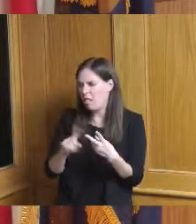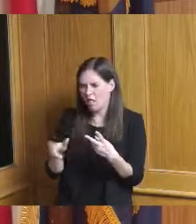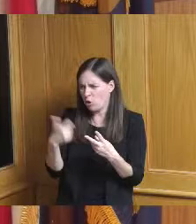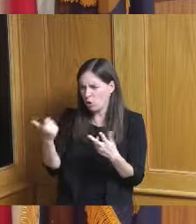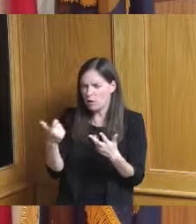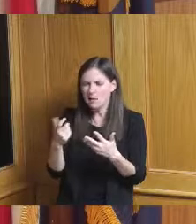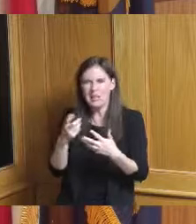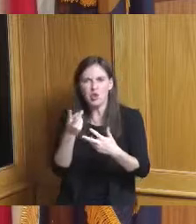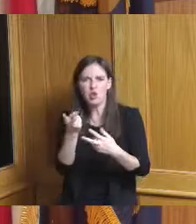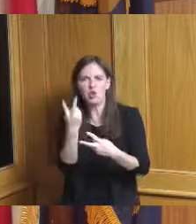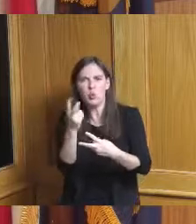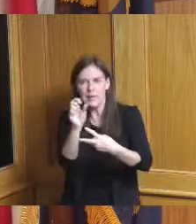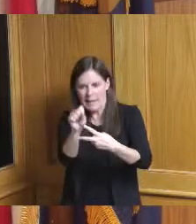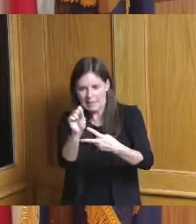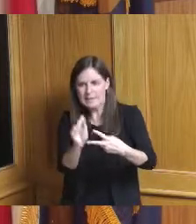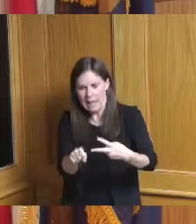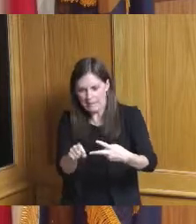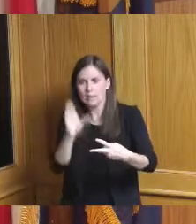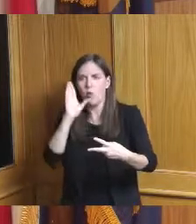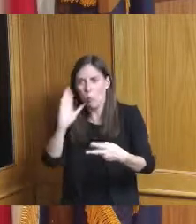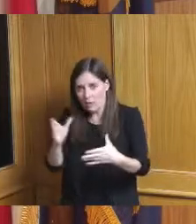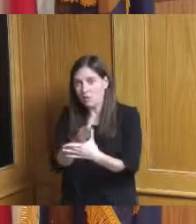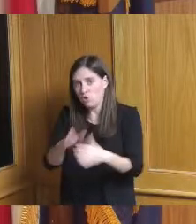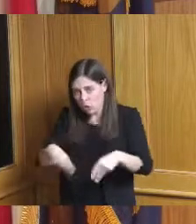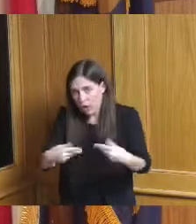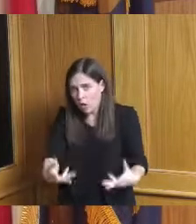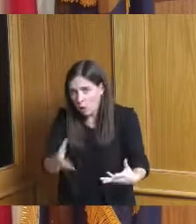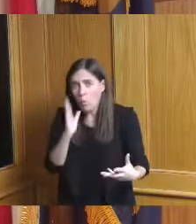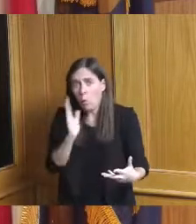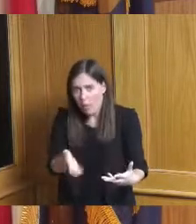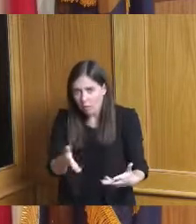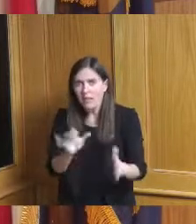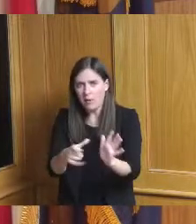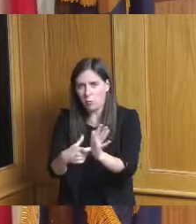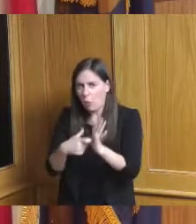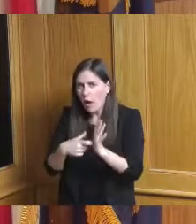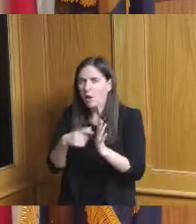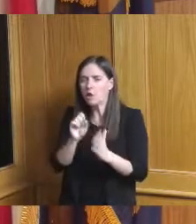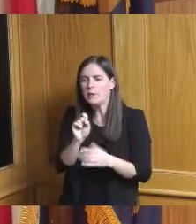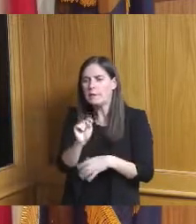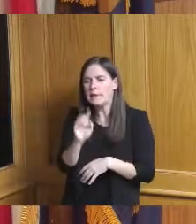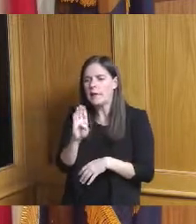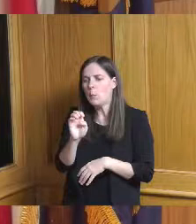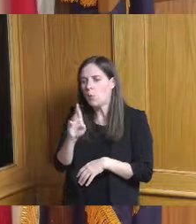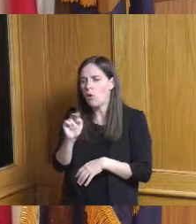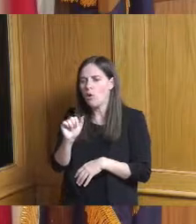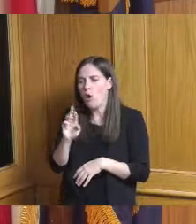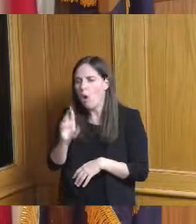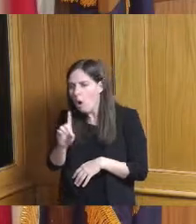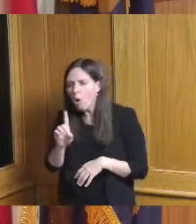for revenue sharing that's required for St. Bernard in Elmwood Place school district and